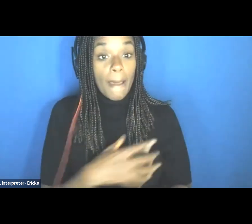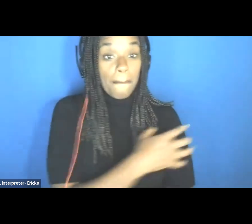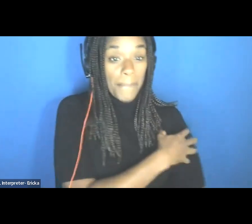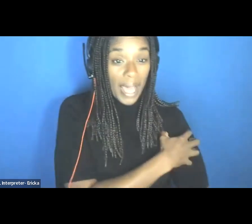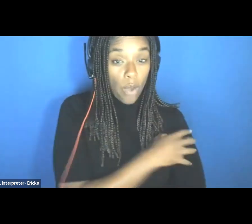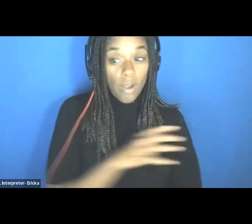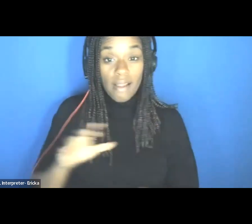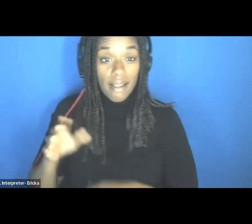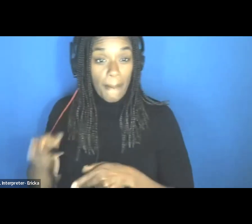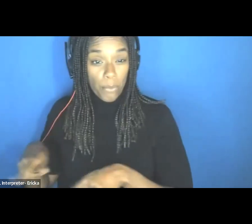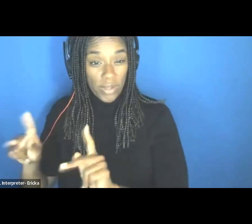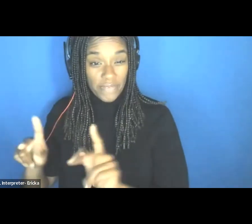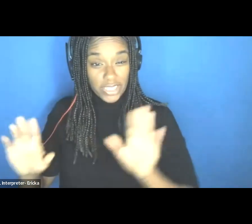That I would like to add is -- one thing that's important is defining the difference between power and privilege.